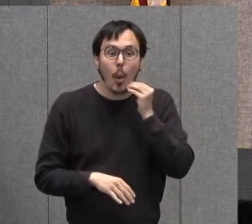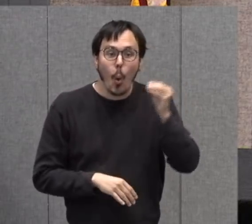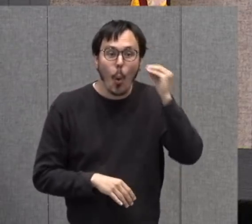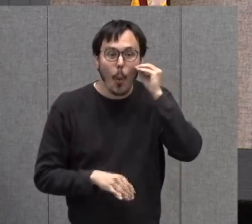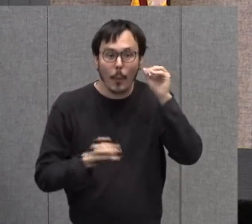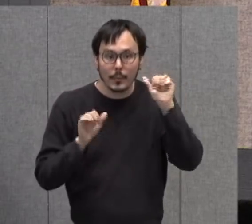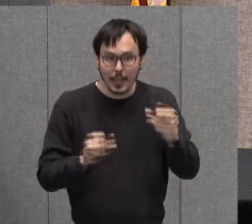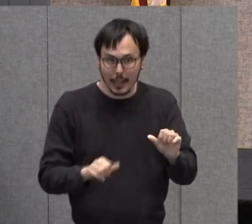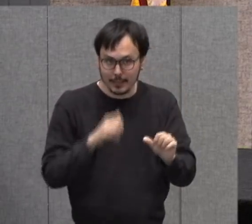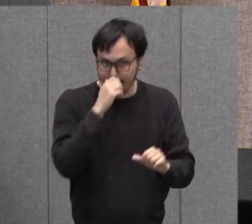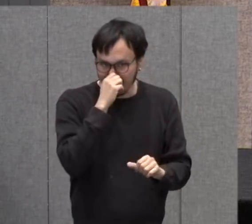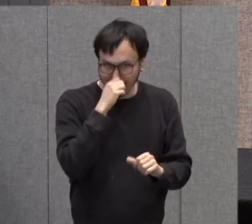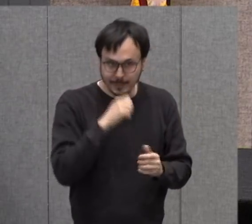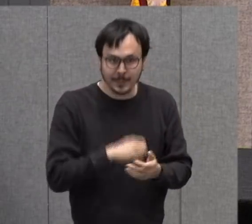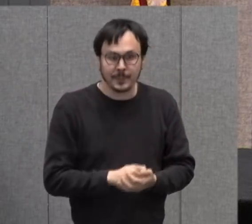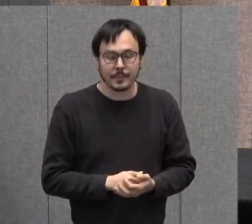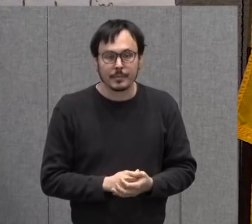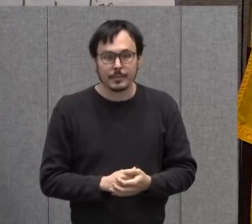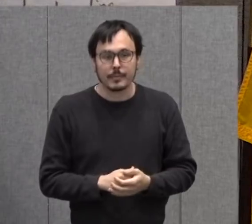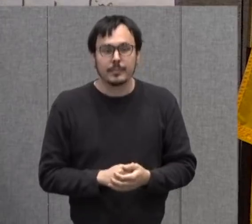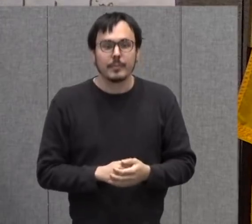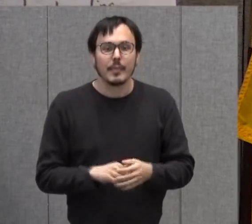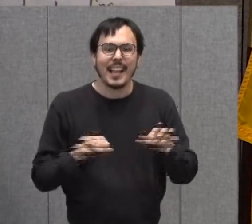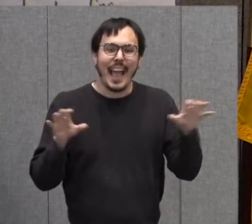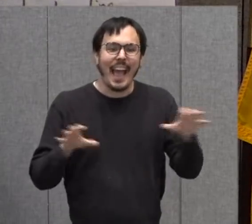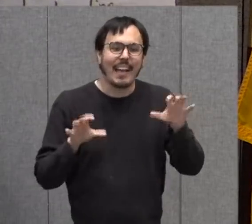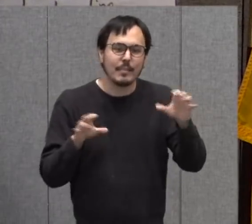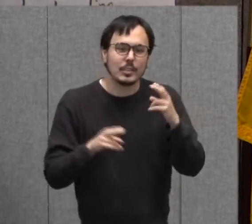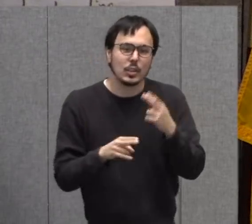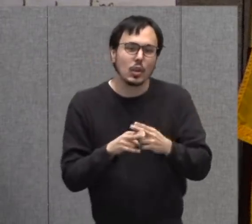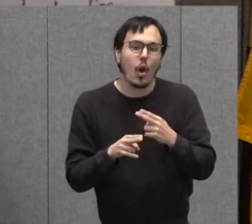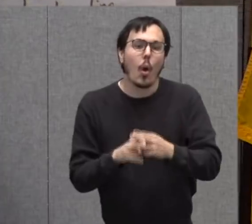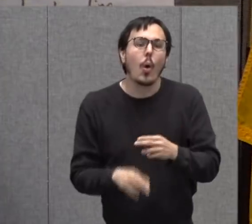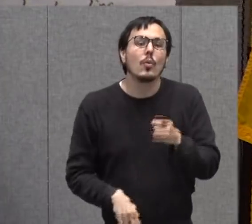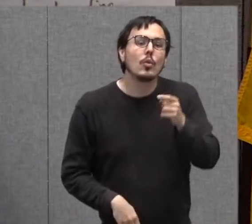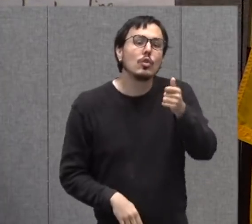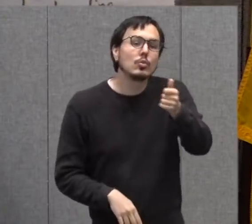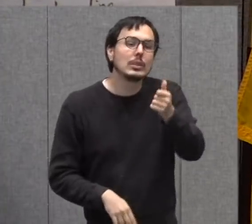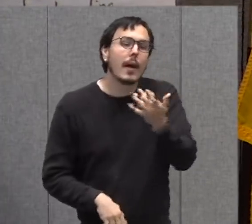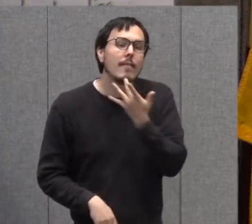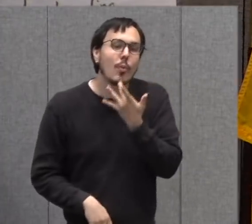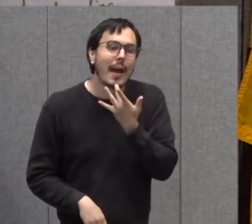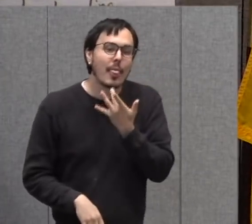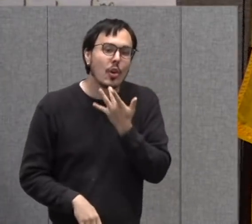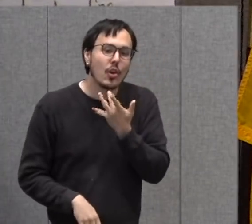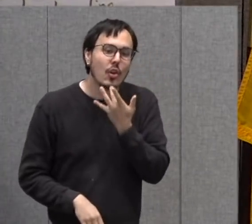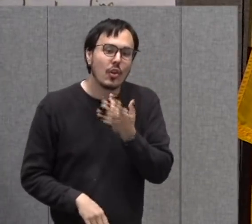And so, there is an activity called would you rather. There is a website called